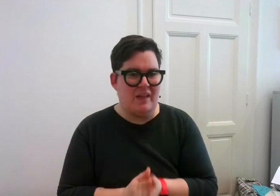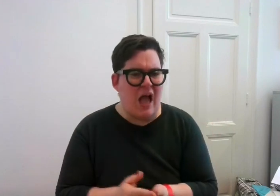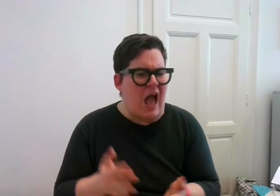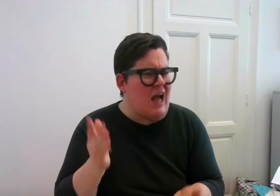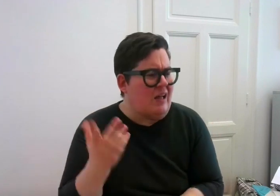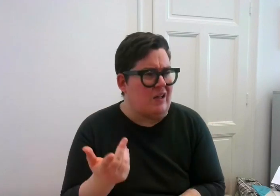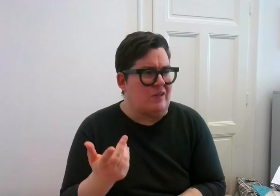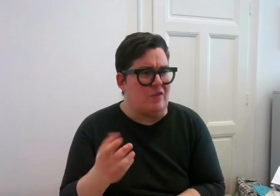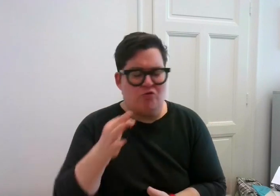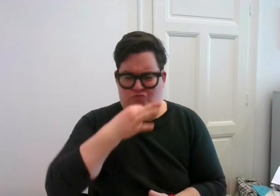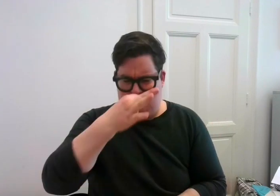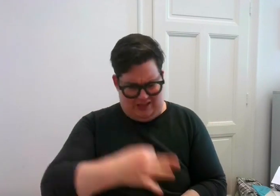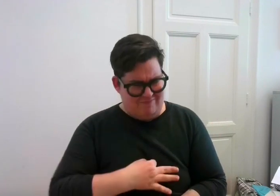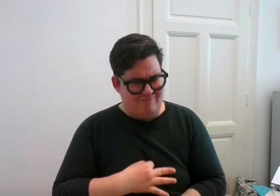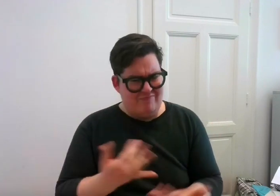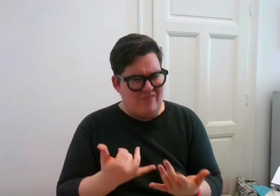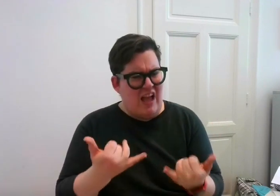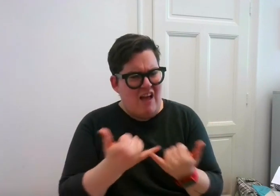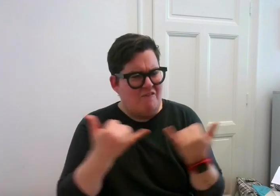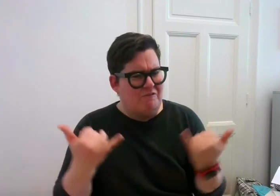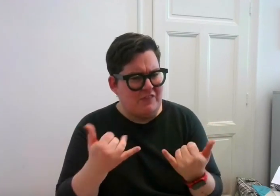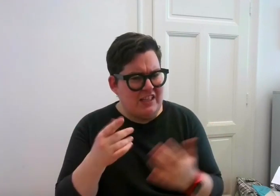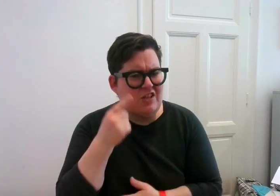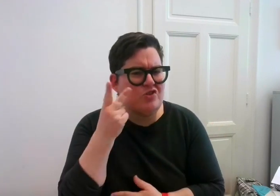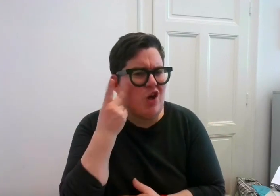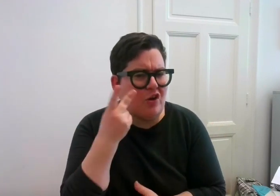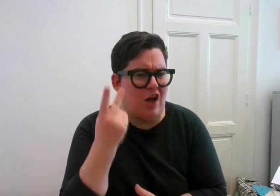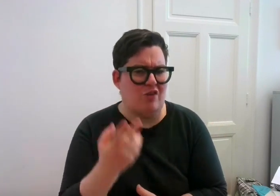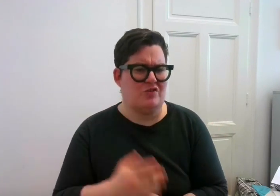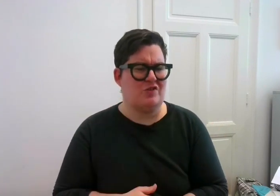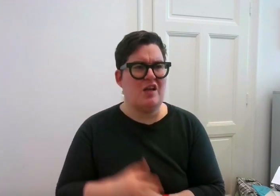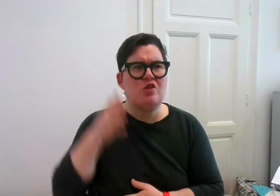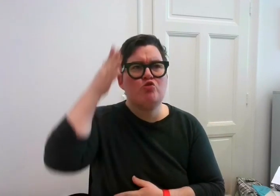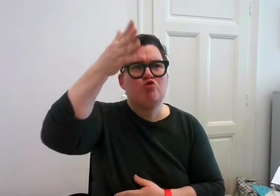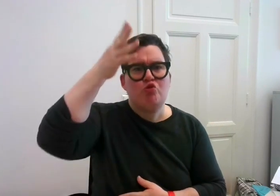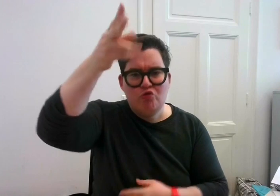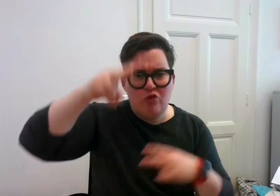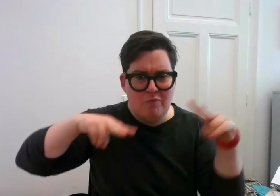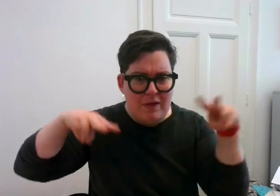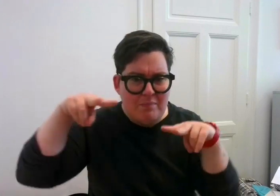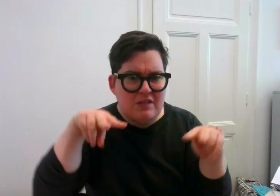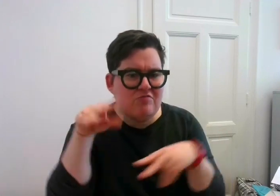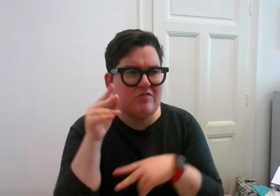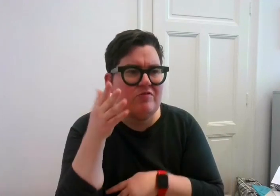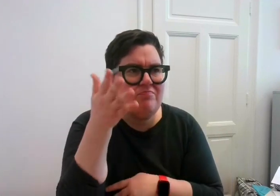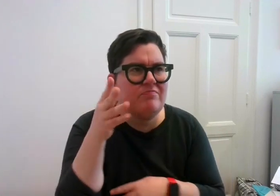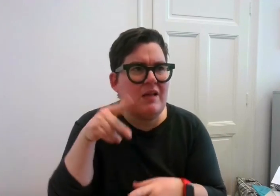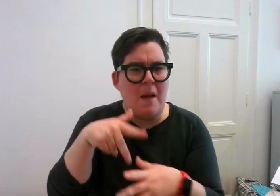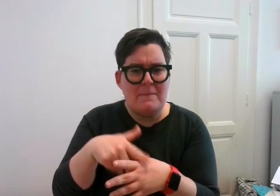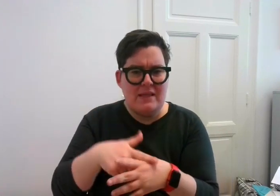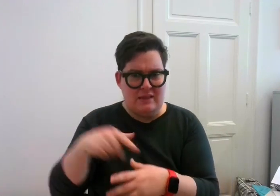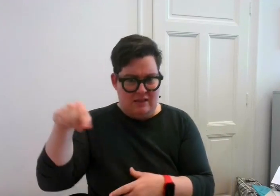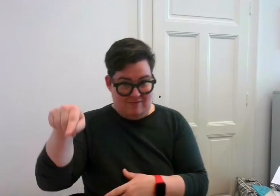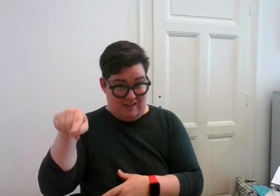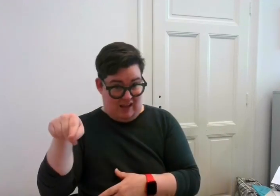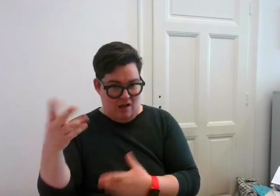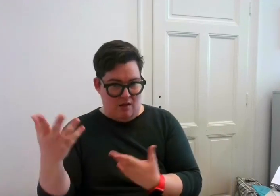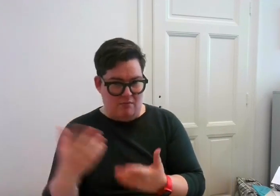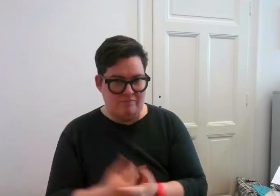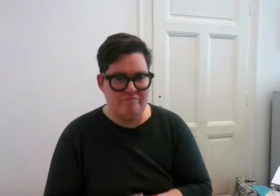So, we asked ourselves what distinctly disabled perspectives on the future might look like.